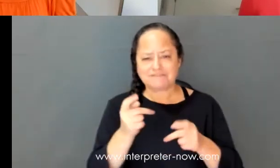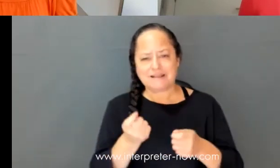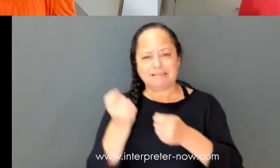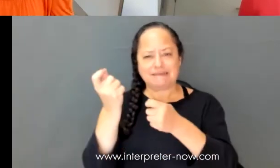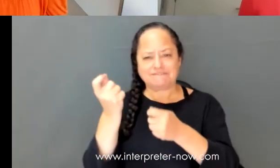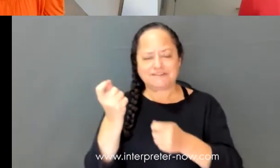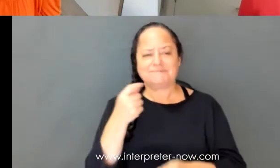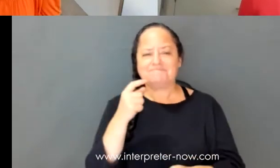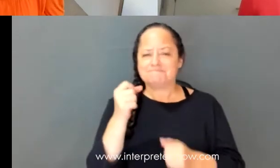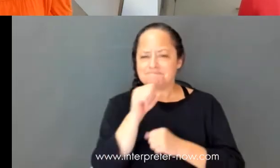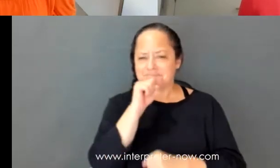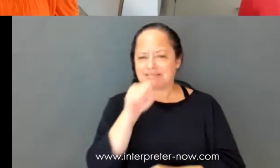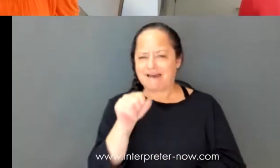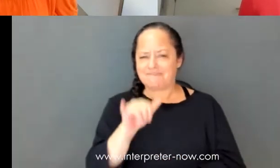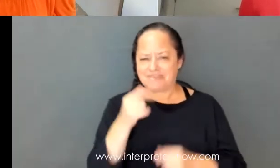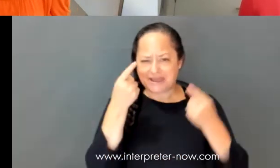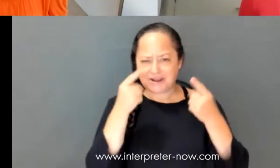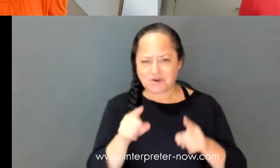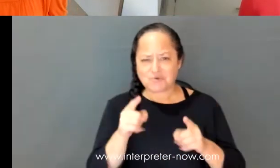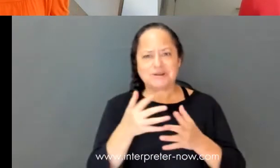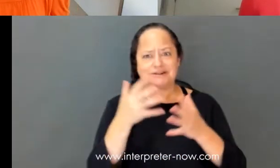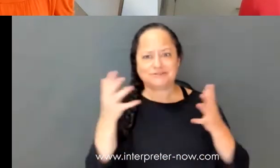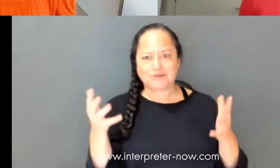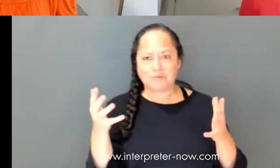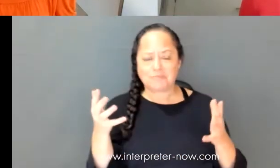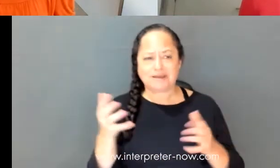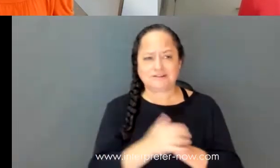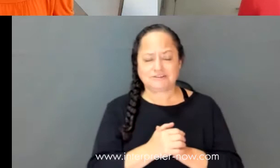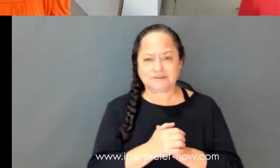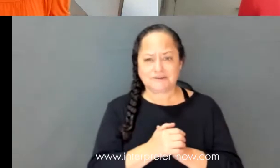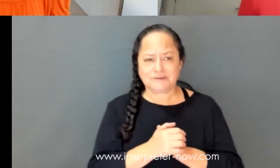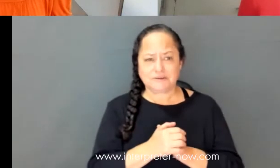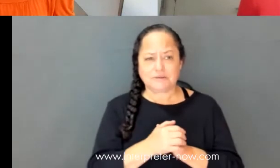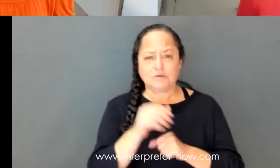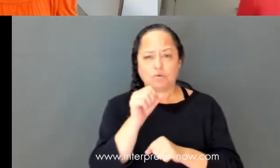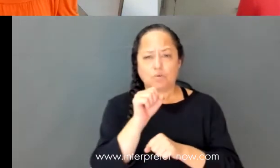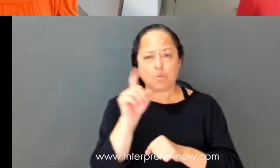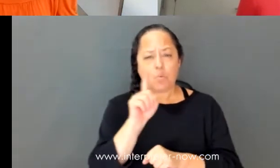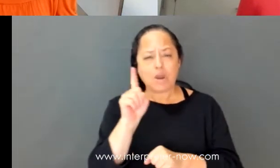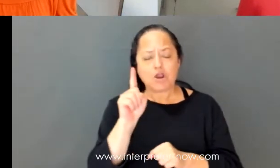Agreed so much. So, where can people learn more about your work?